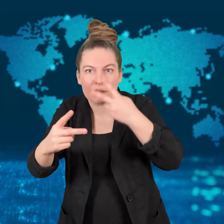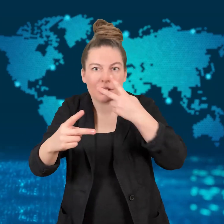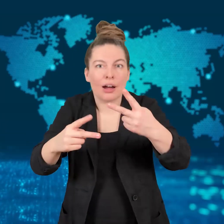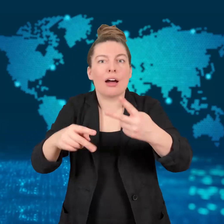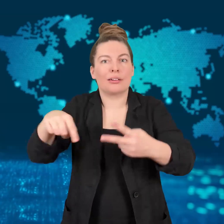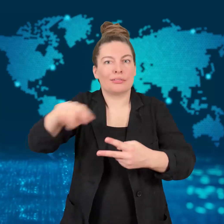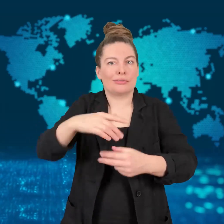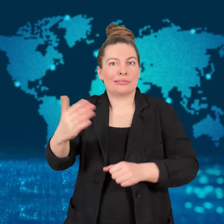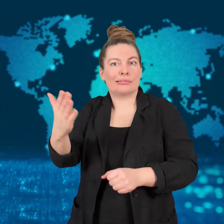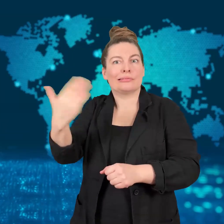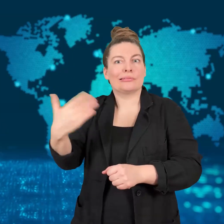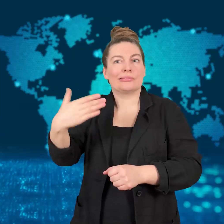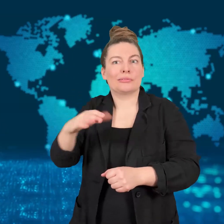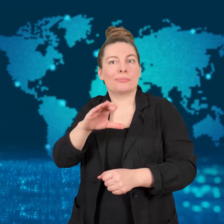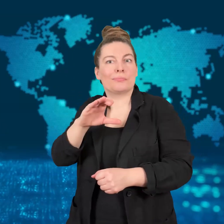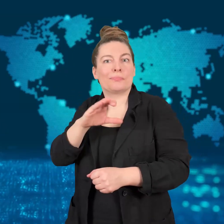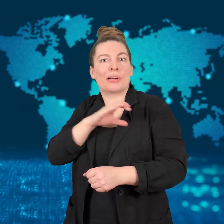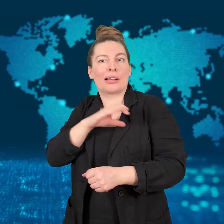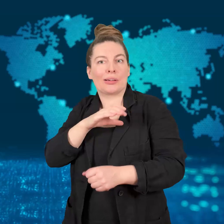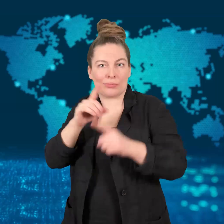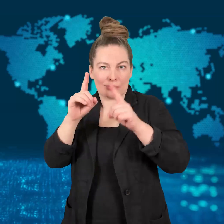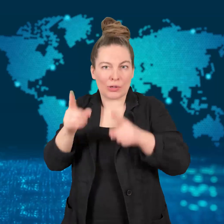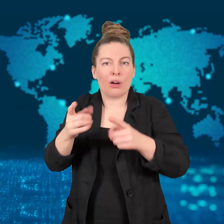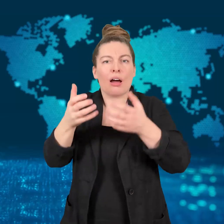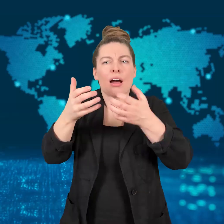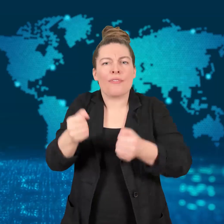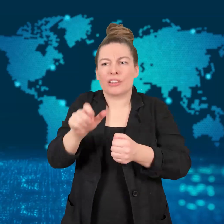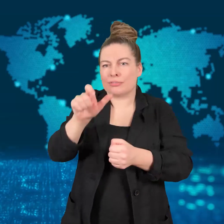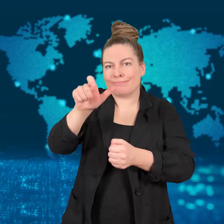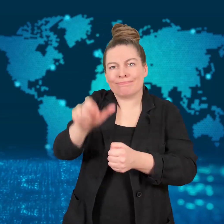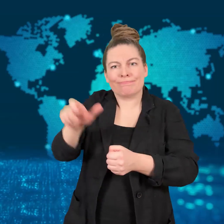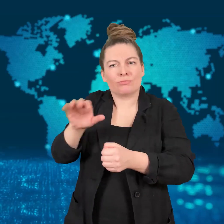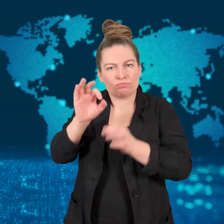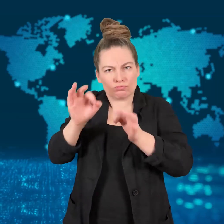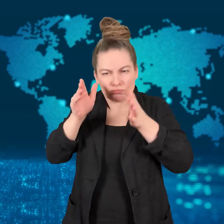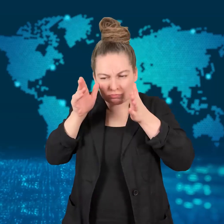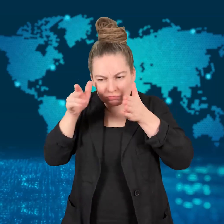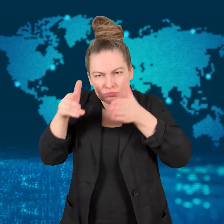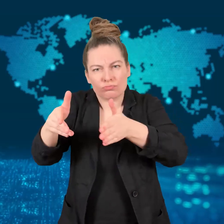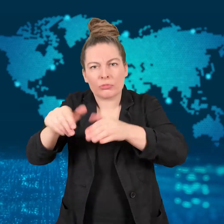were immediately called by local officials.